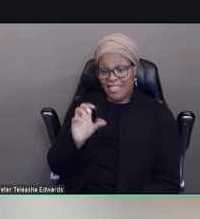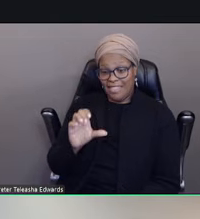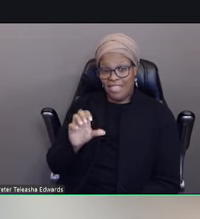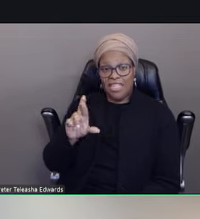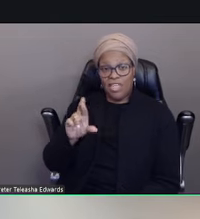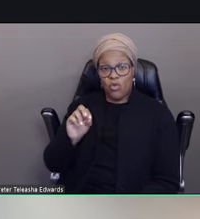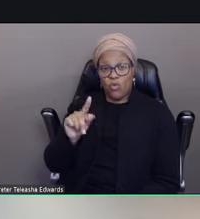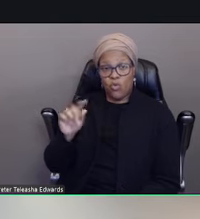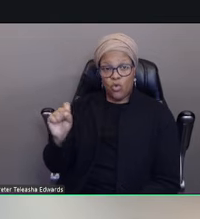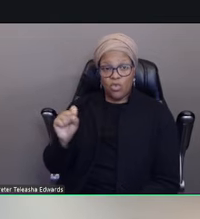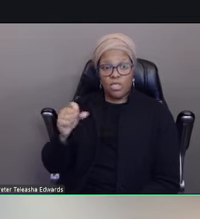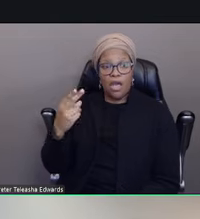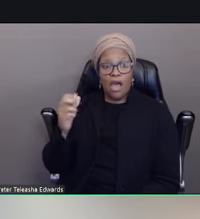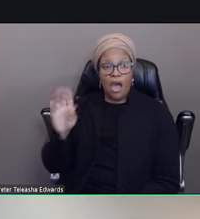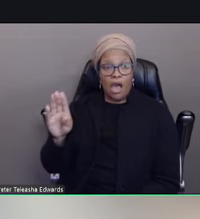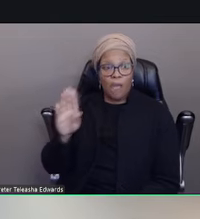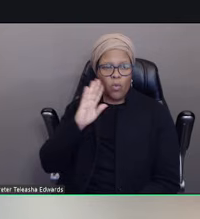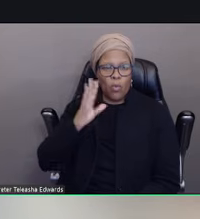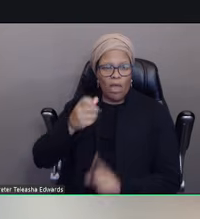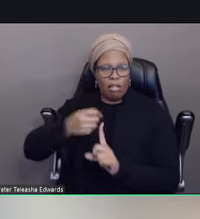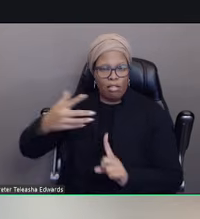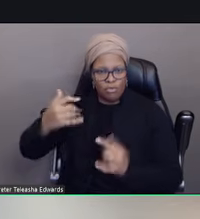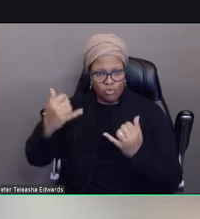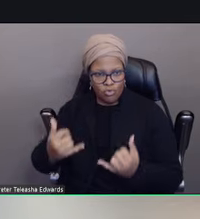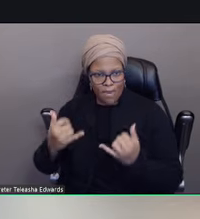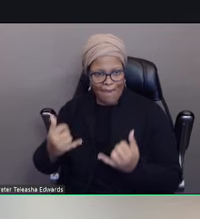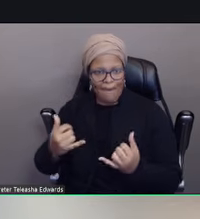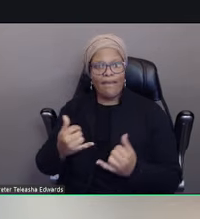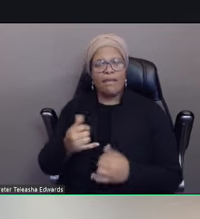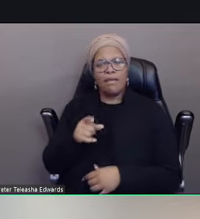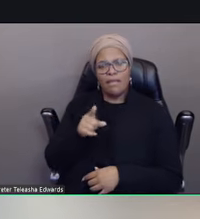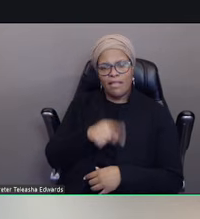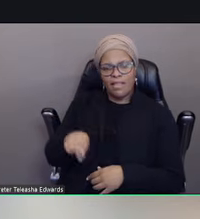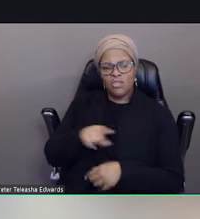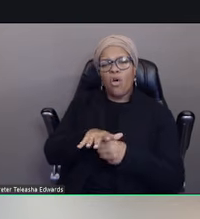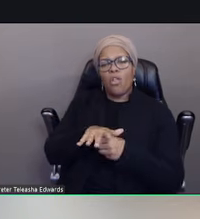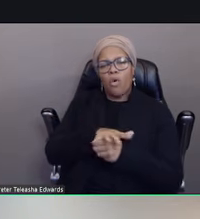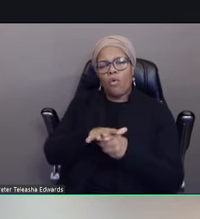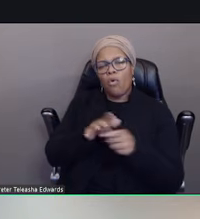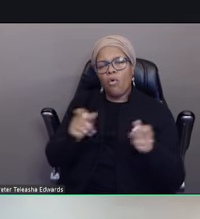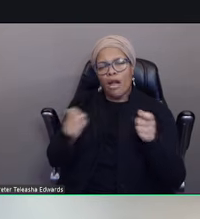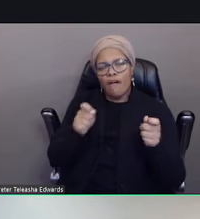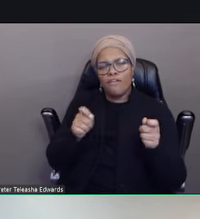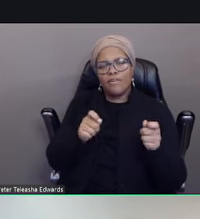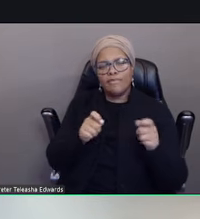in more detail today which are these locally governed networks of a lead and um different